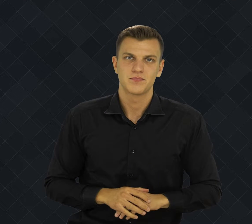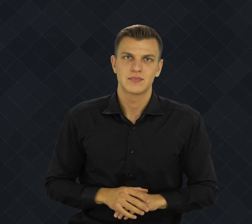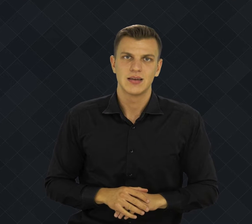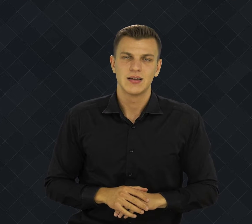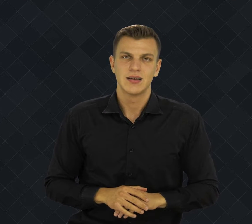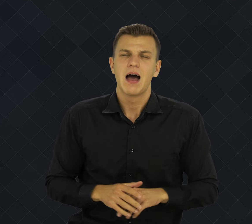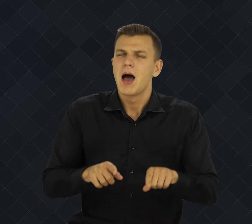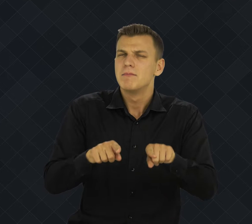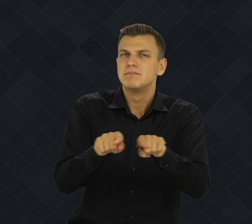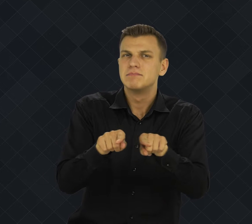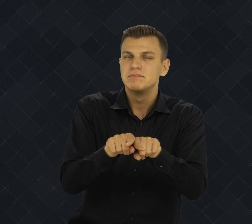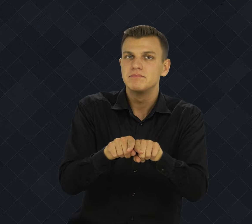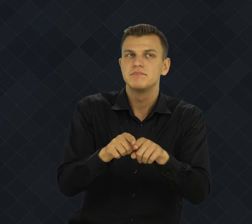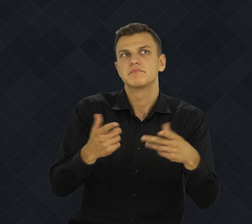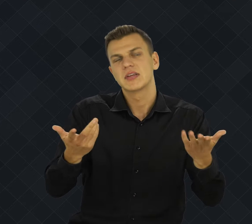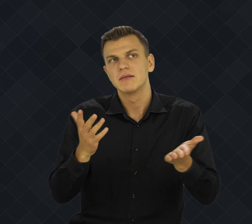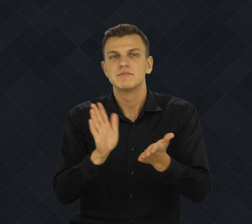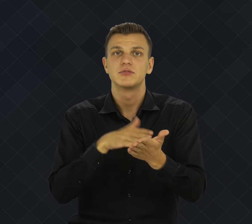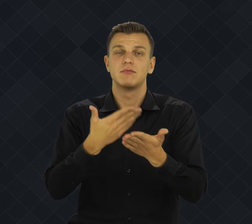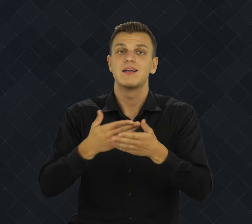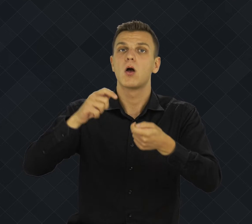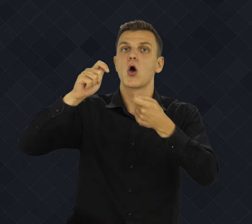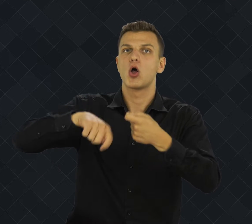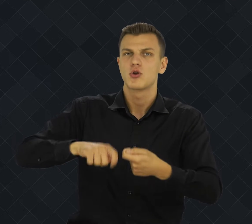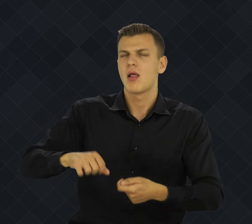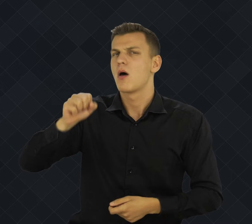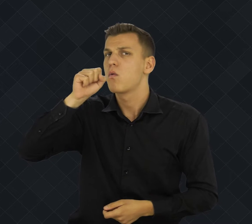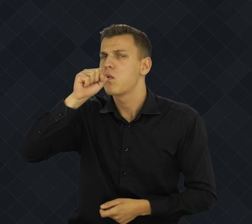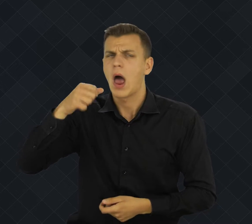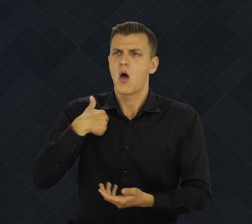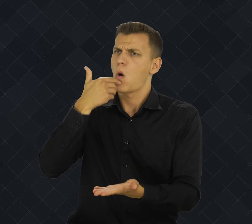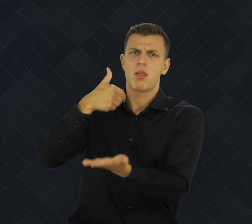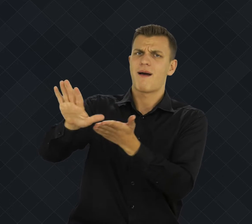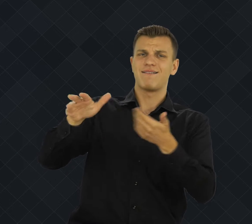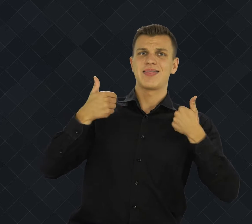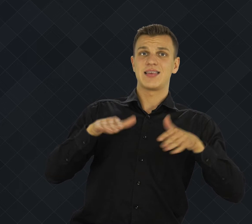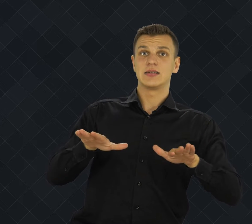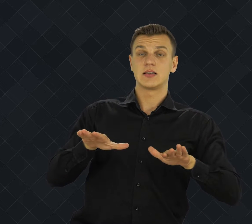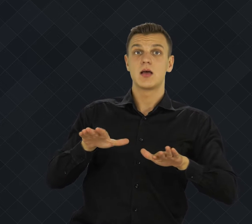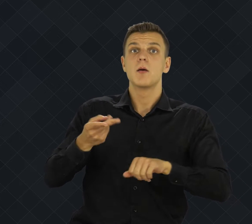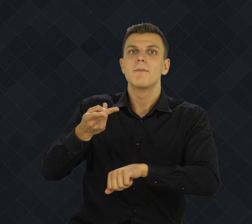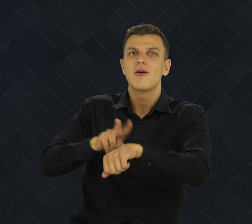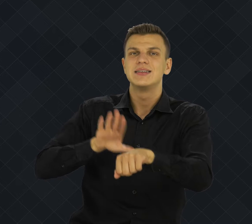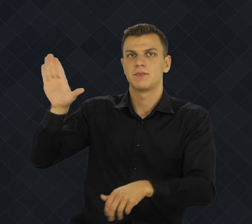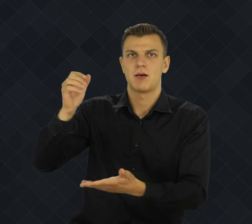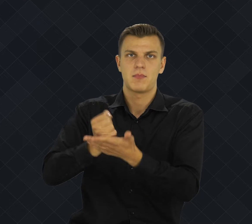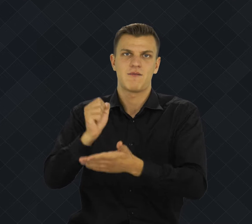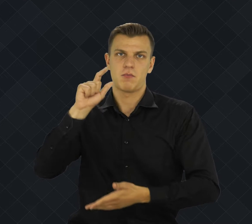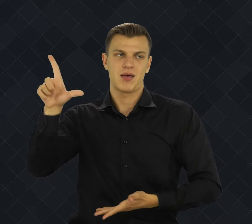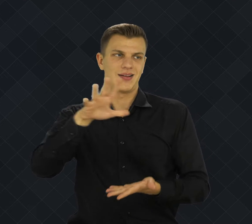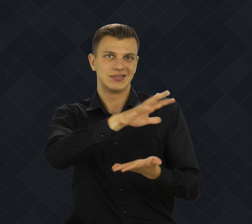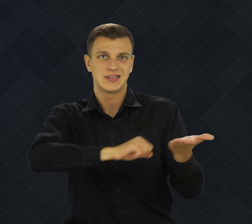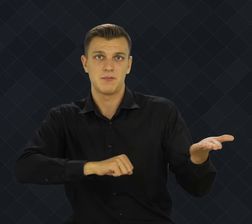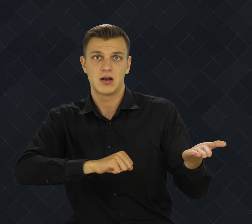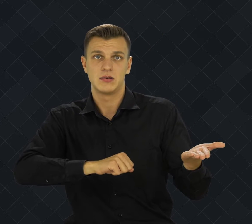The police officer will also keep the driver's license if he refuses a sobriety test.